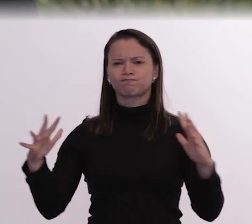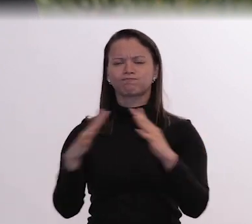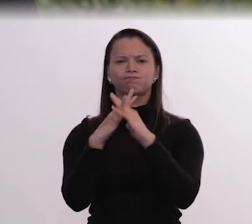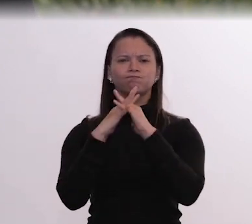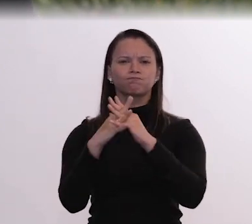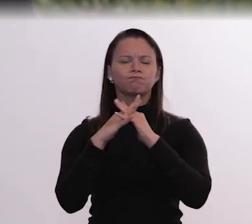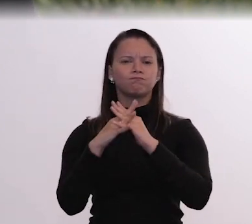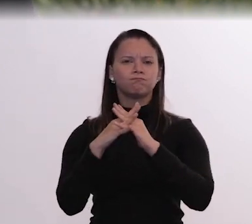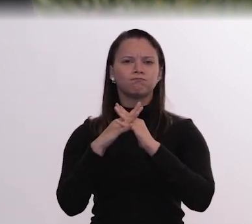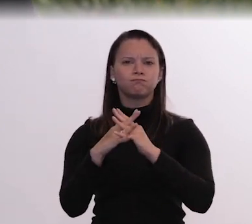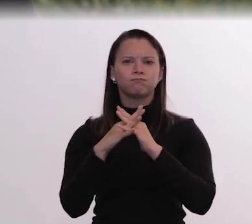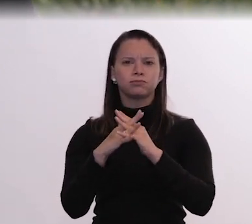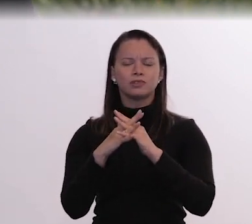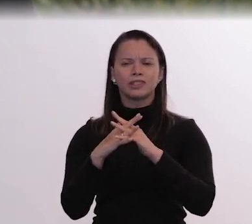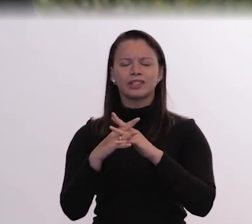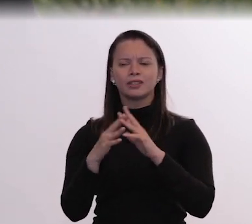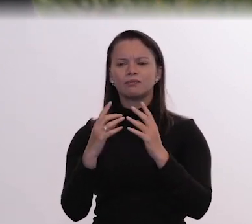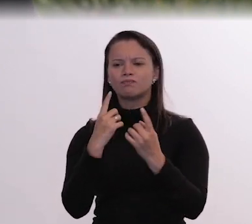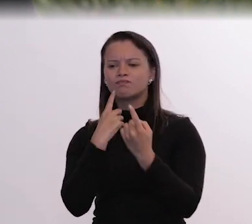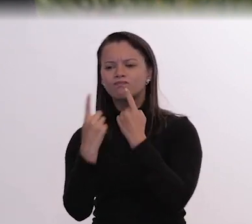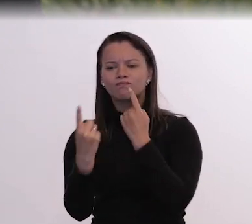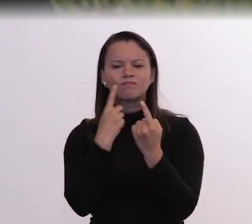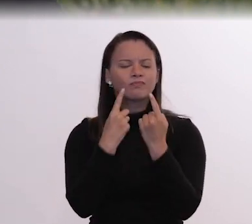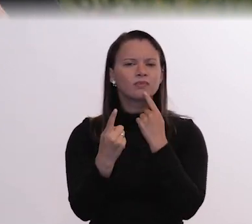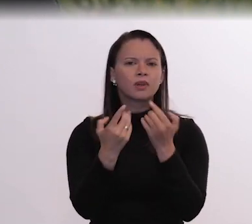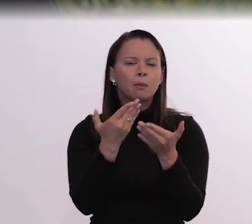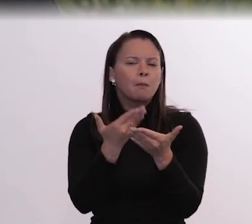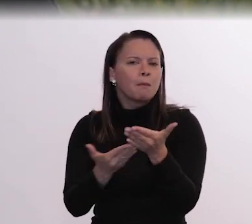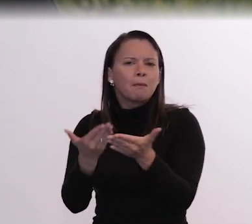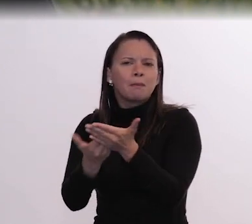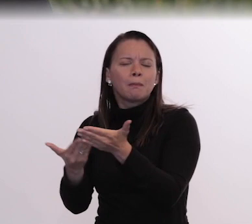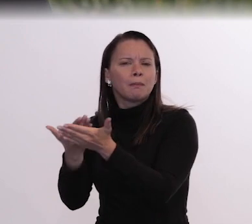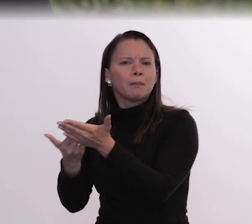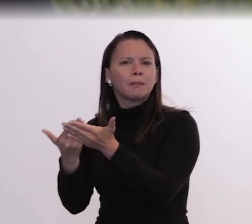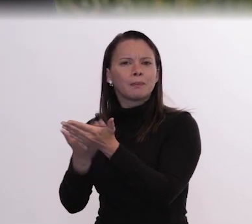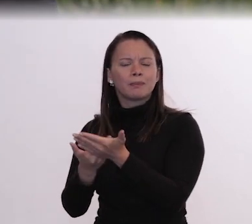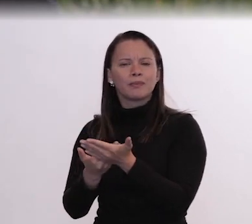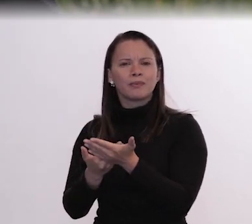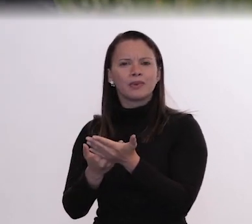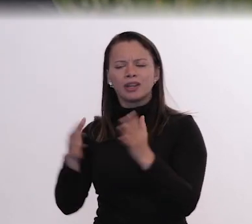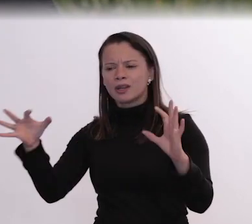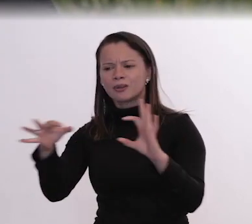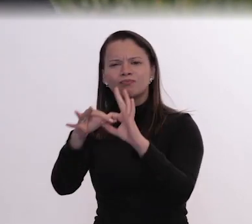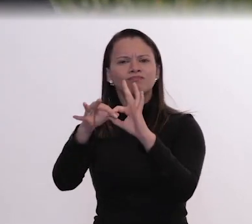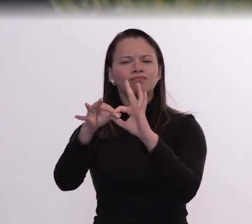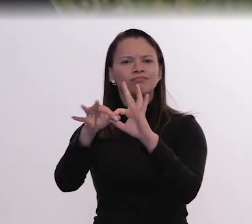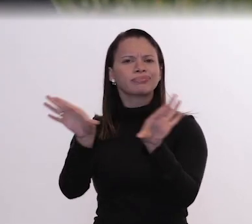And you lost the dialogue. Right. And that made you separate sanitation,